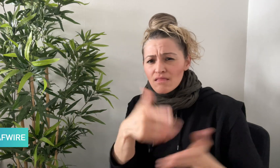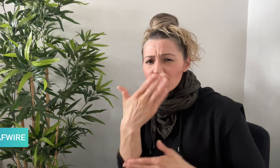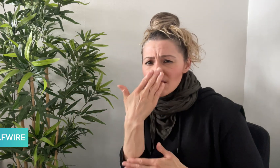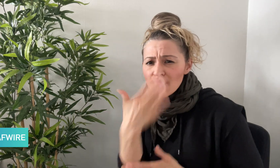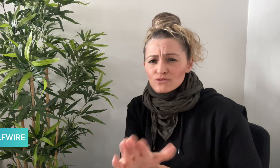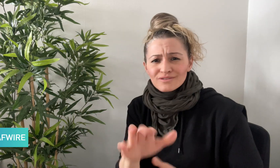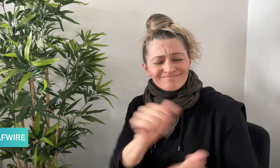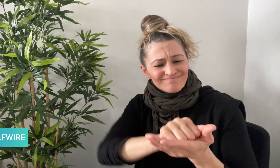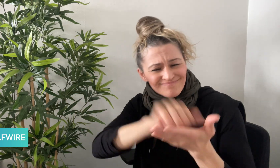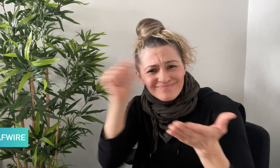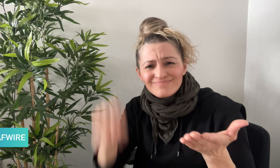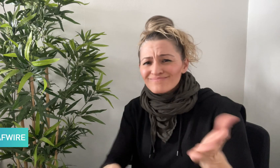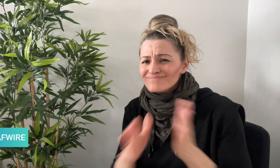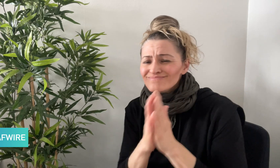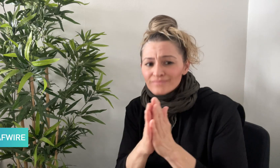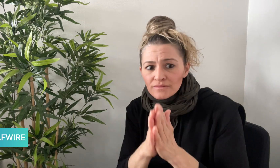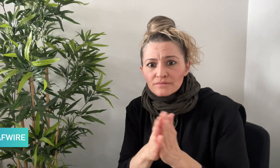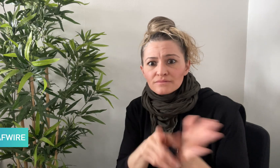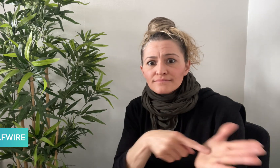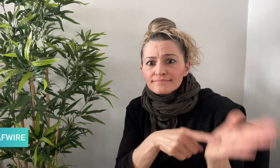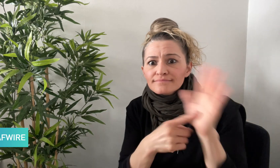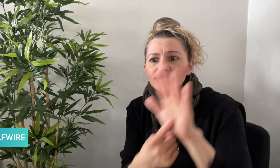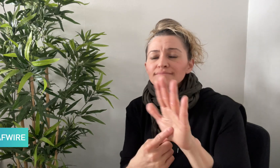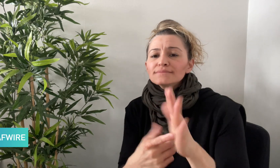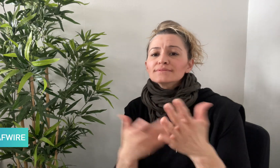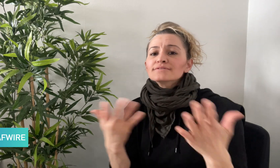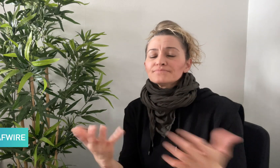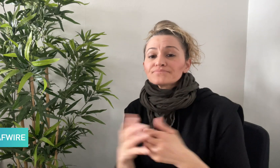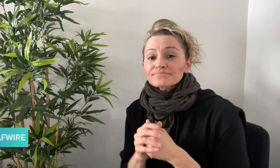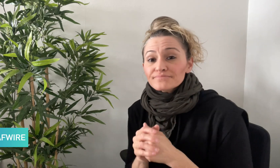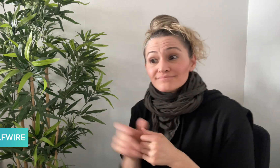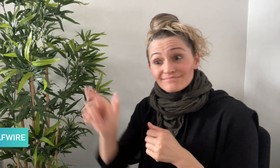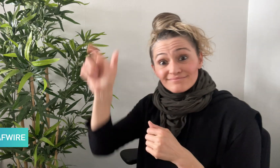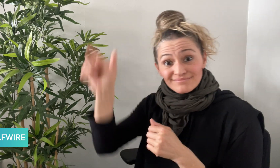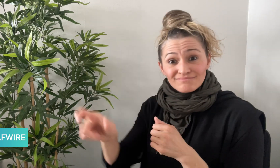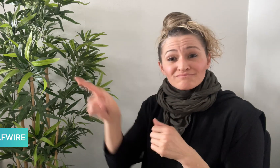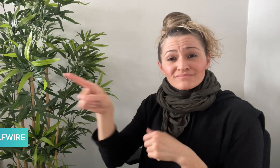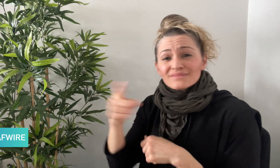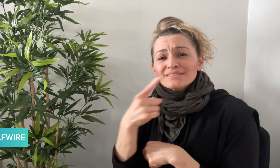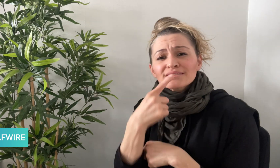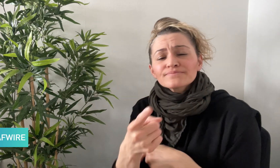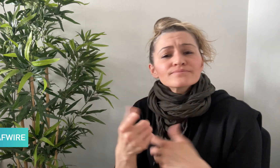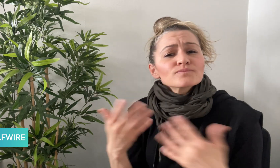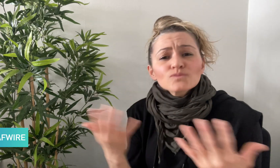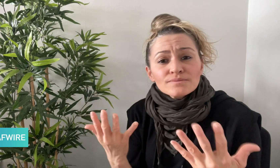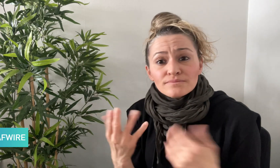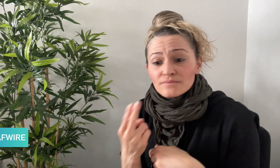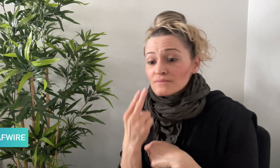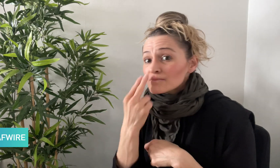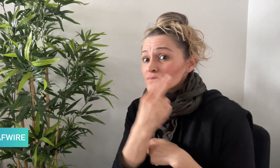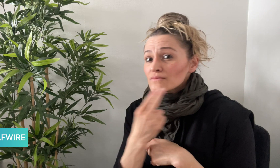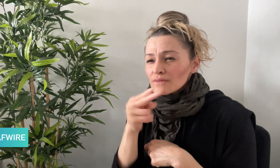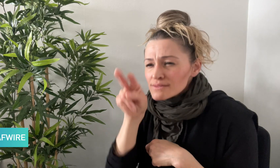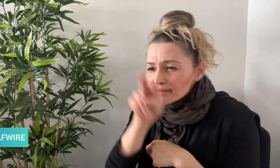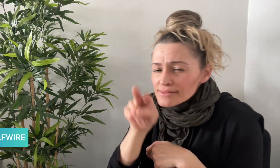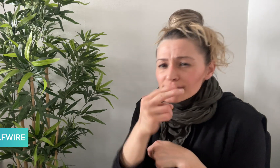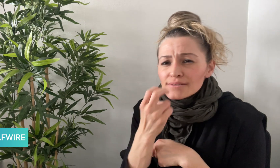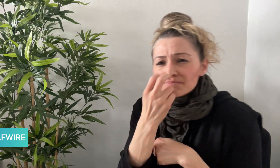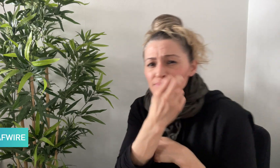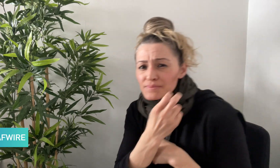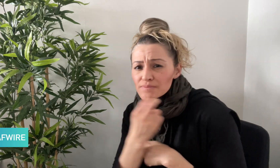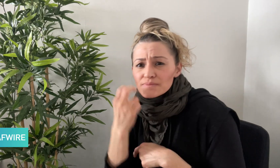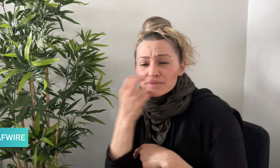to break down all this time. Liam says lipreading